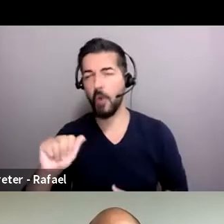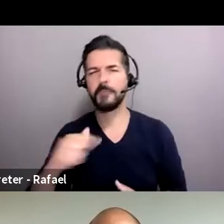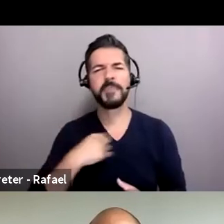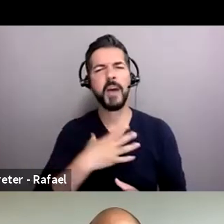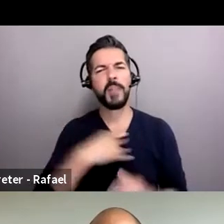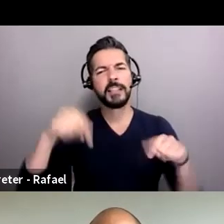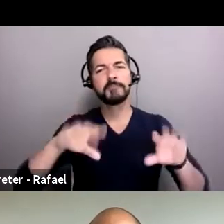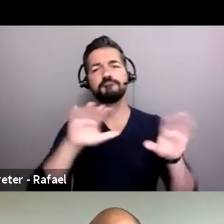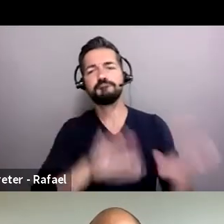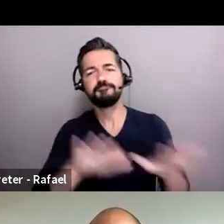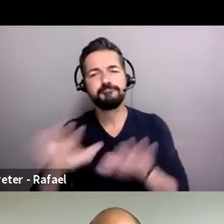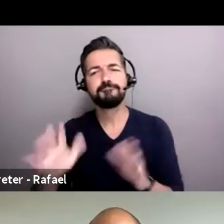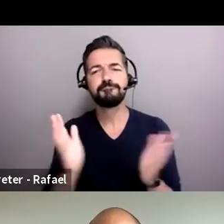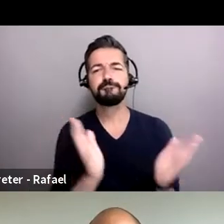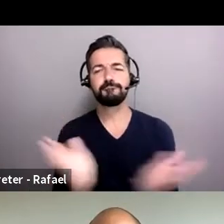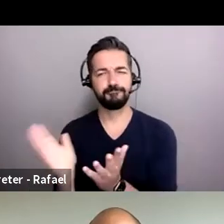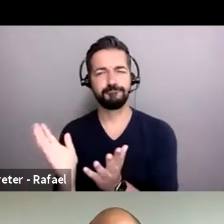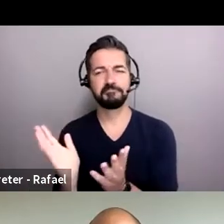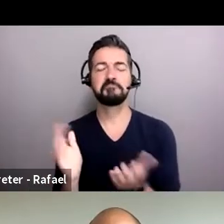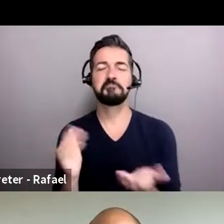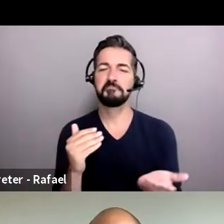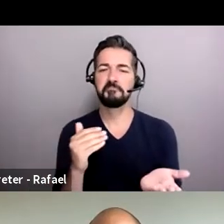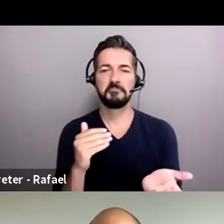going to ask often questions for the entire panel.